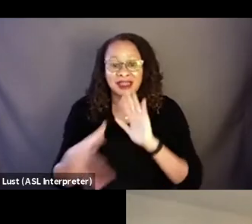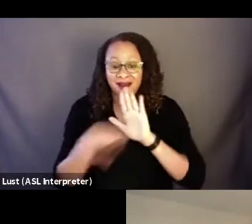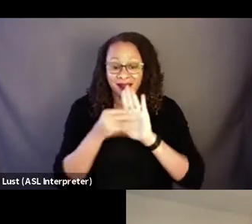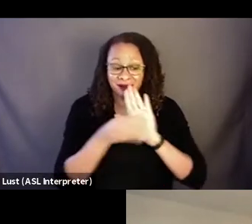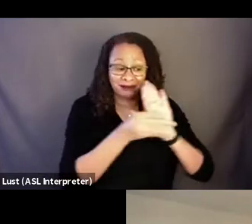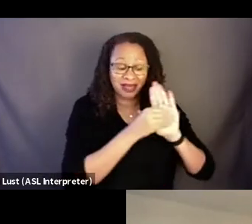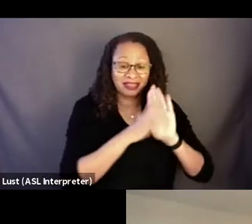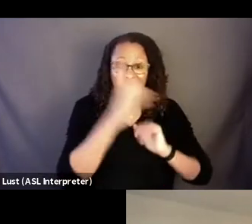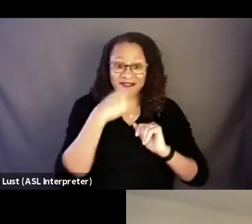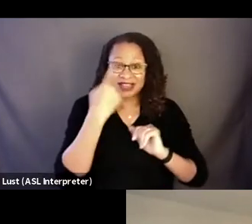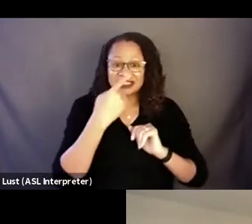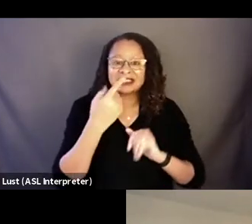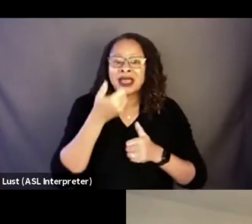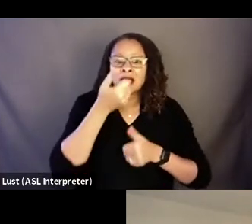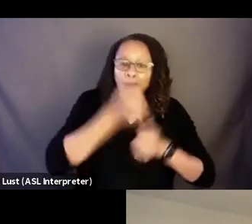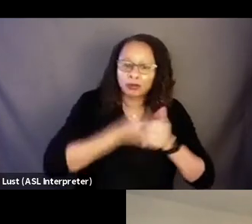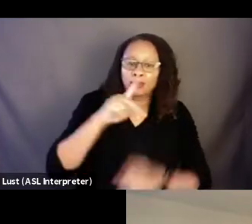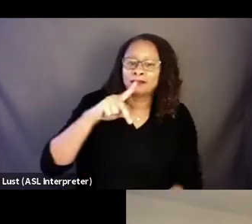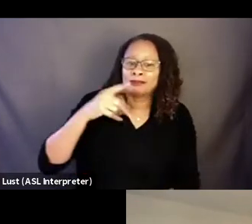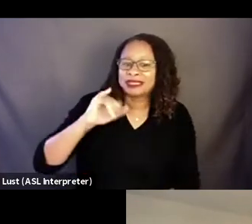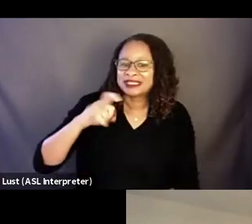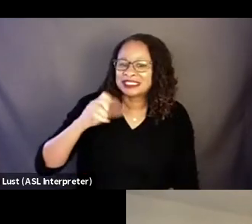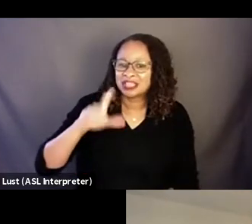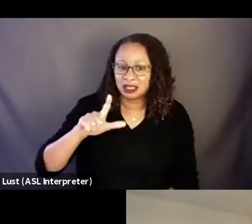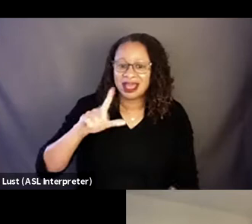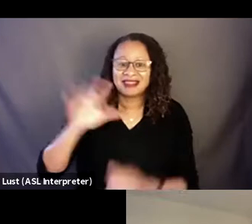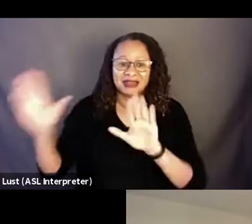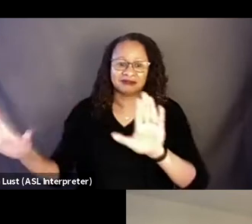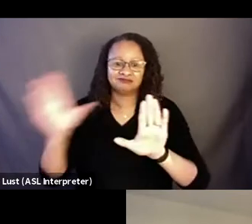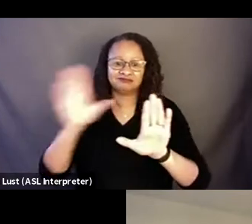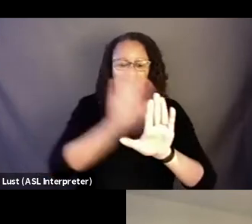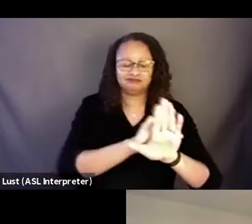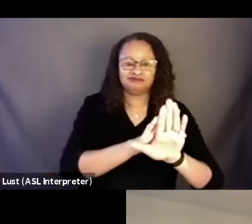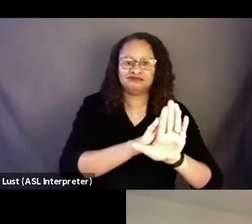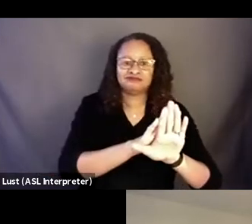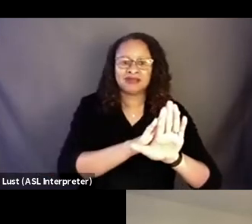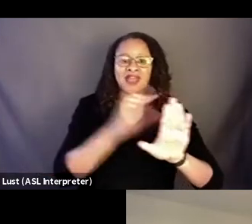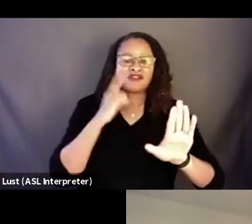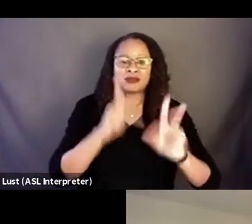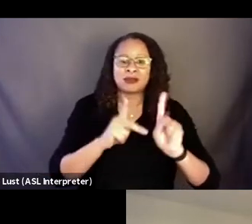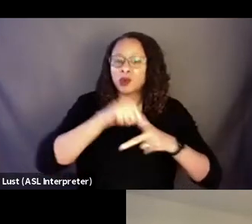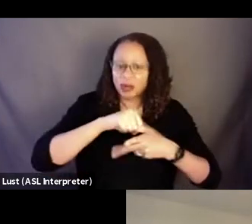over the faces of the people that we shot in the film. That's amazing, it's so high tech. It really was, yeah.